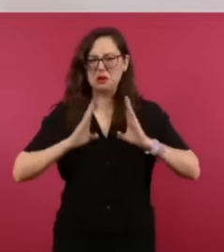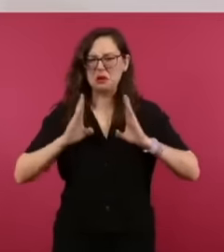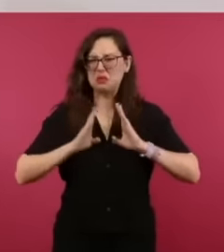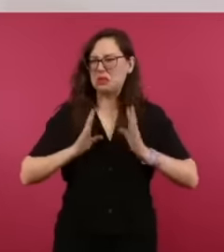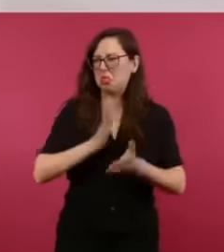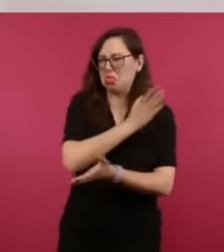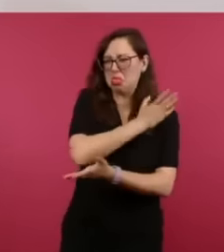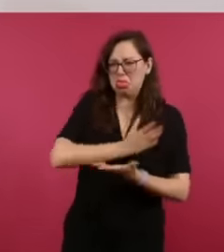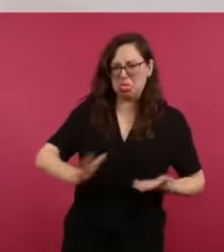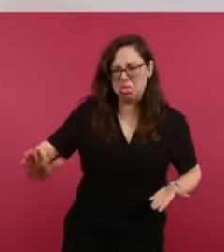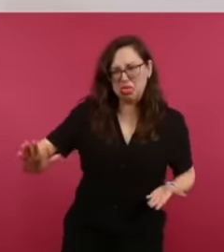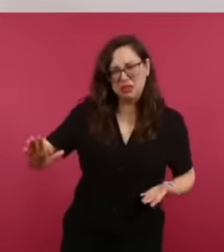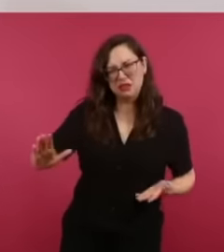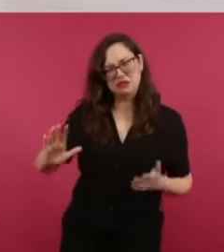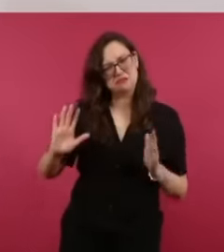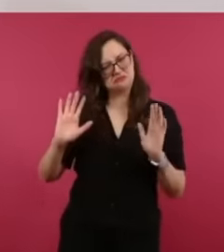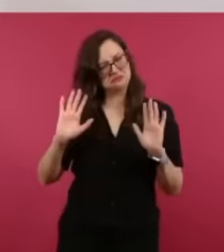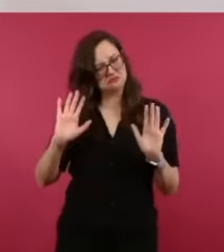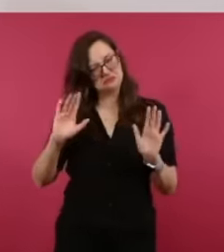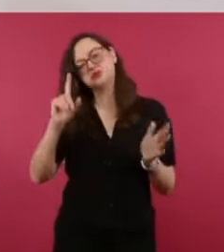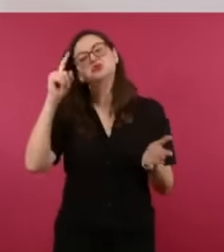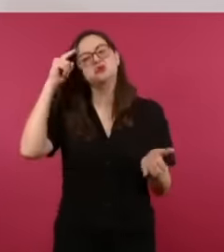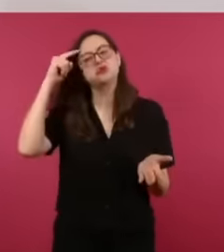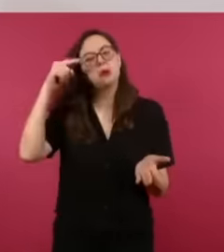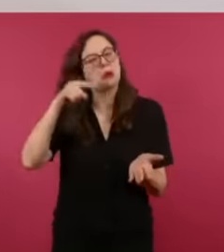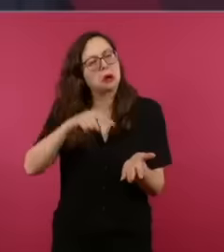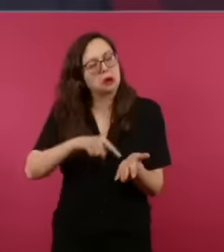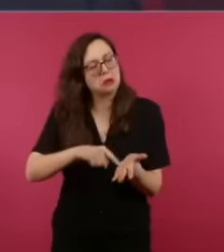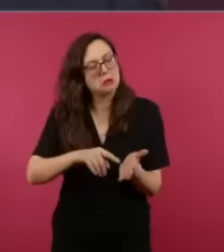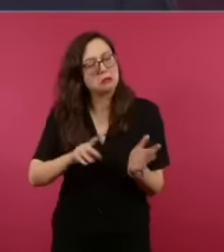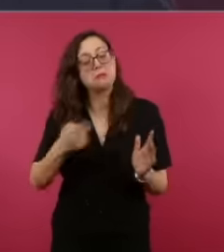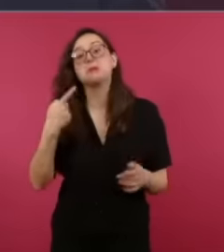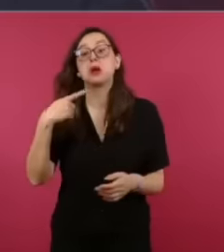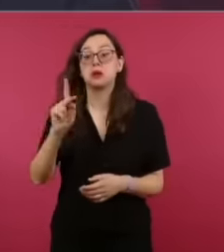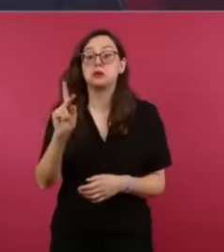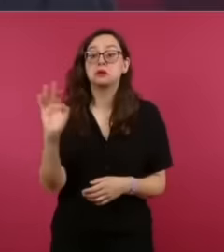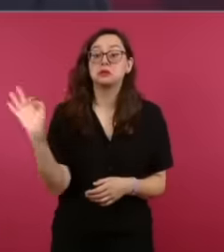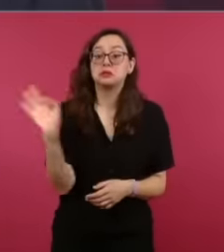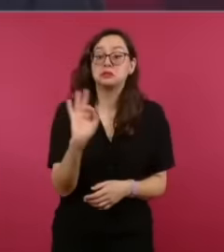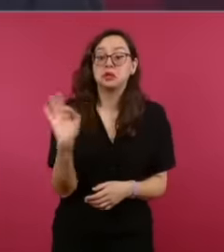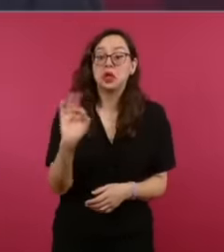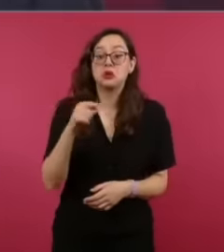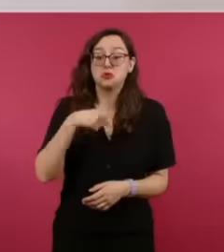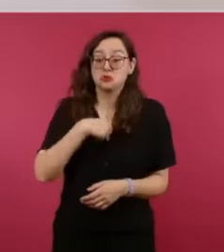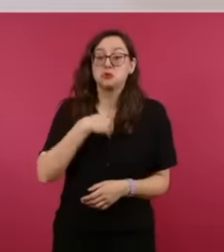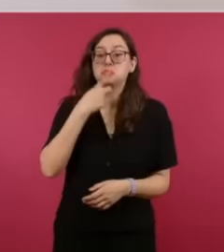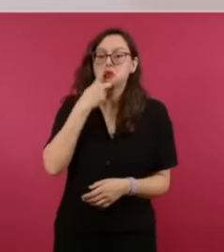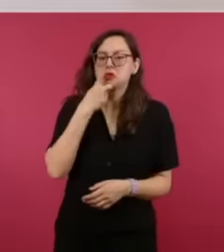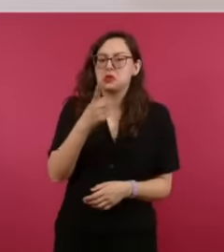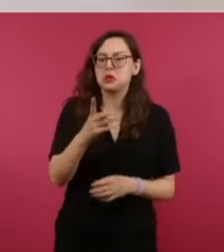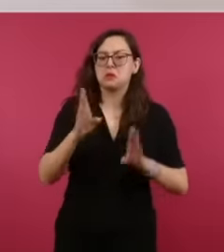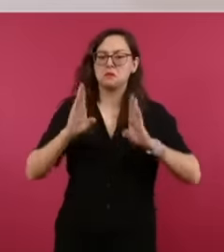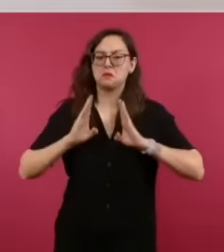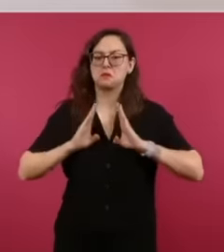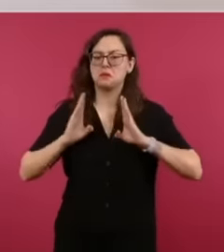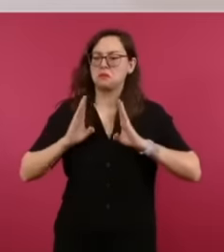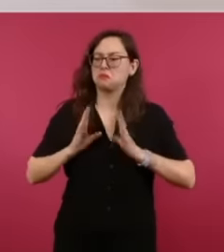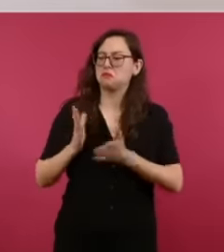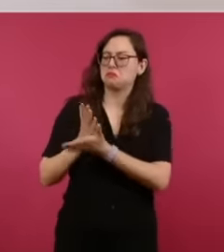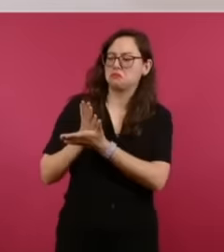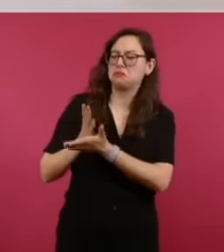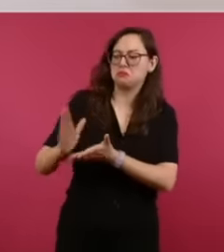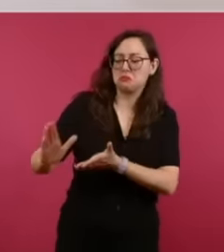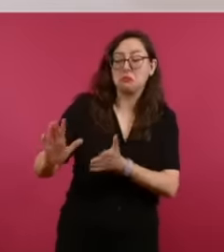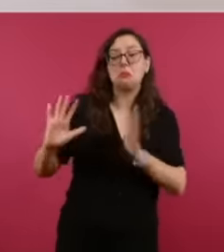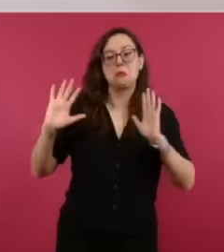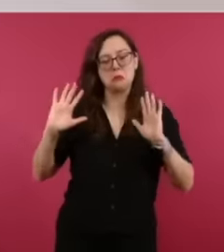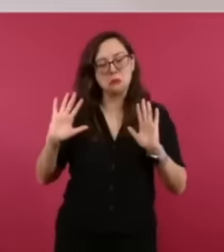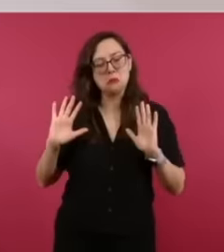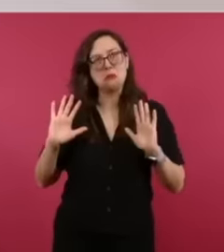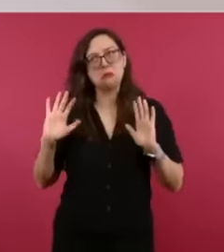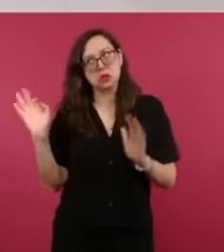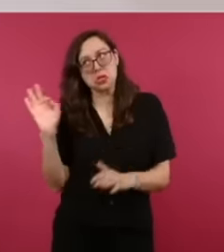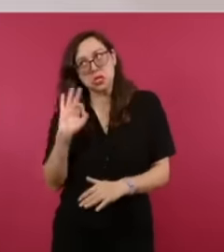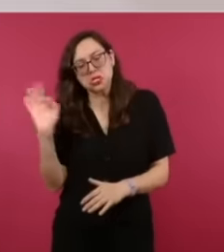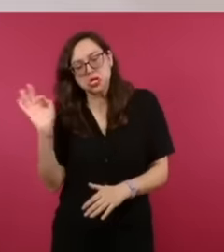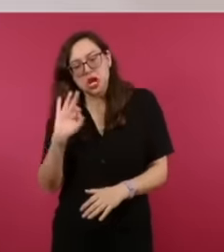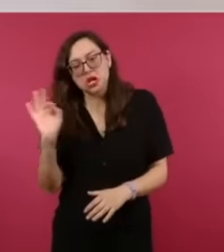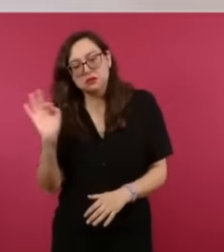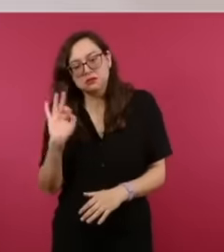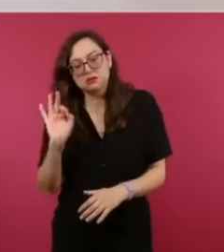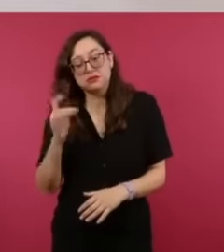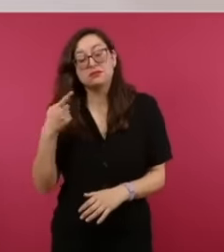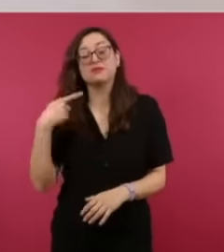there is a saying, it is not a saying